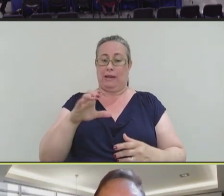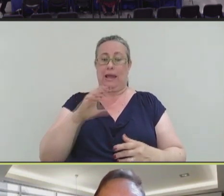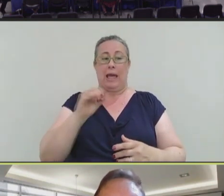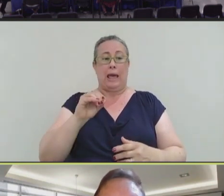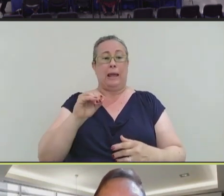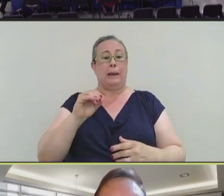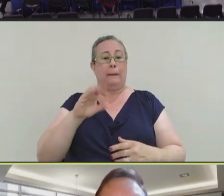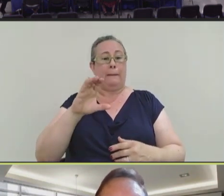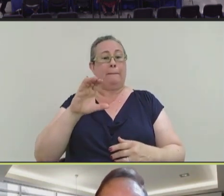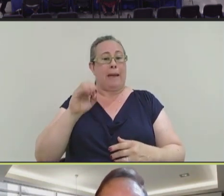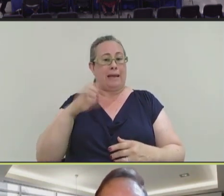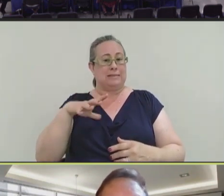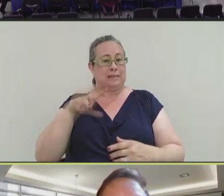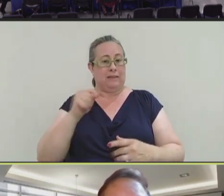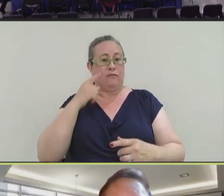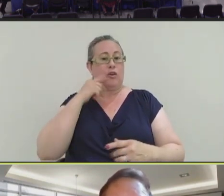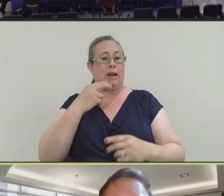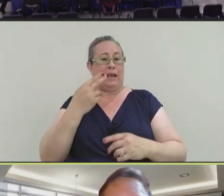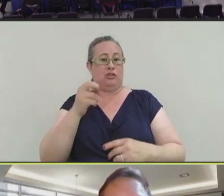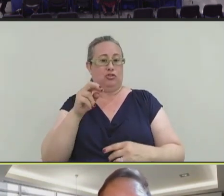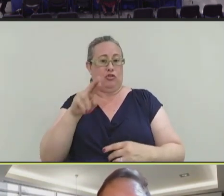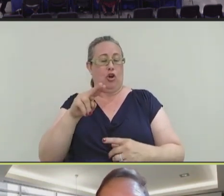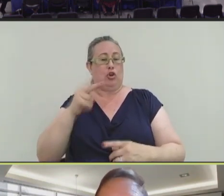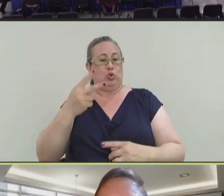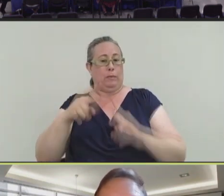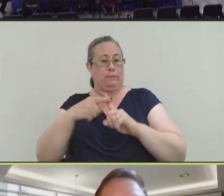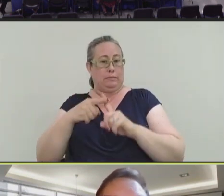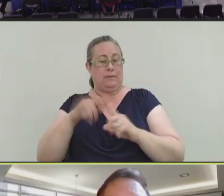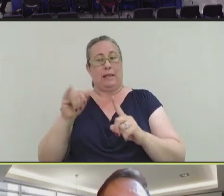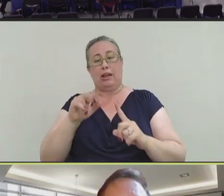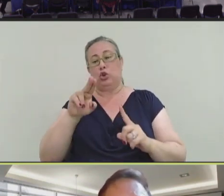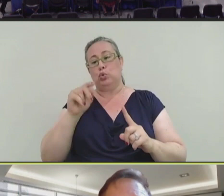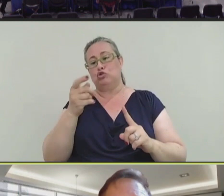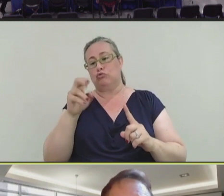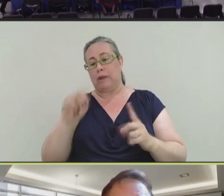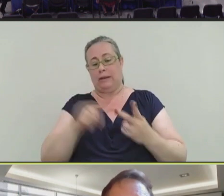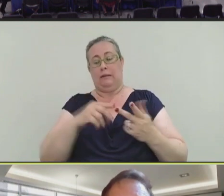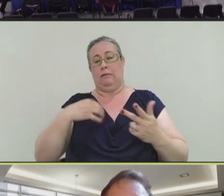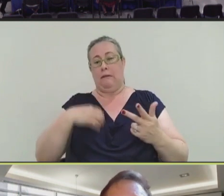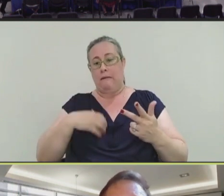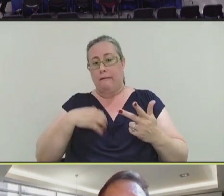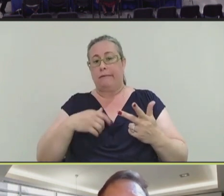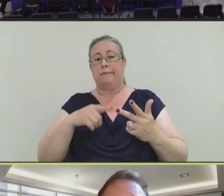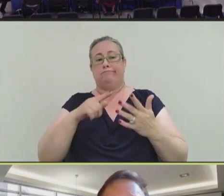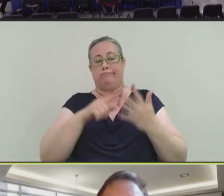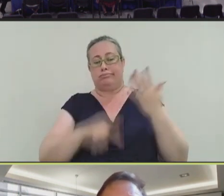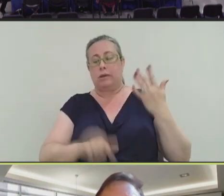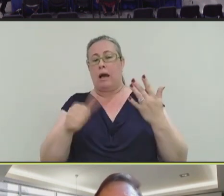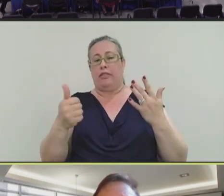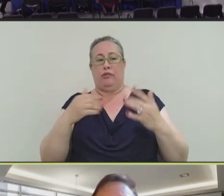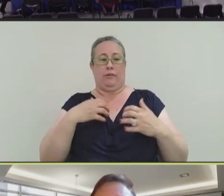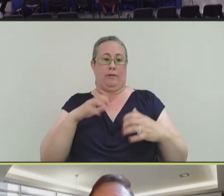types of HER2/neu-positive cancers such as uterine, lung, and other cancers. Next slide.